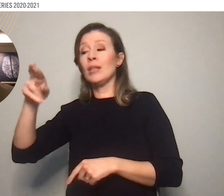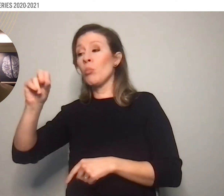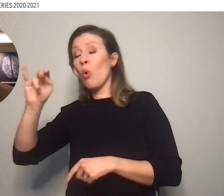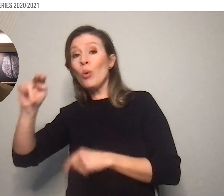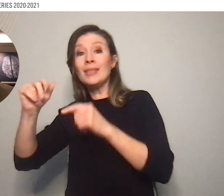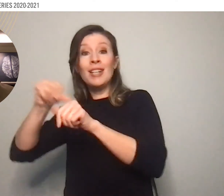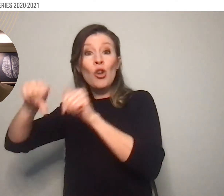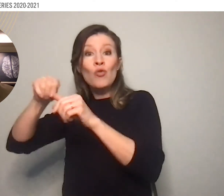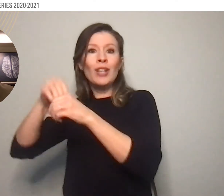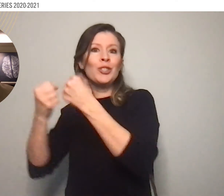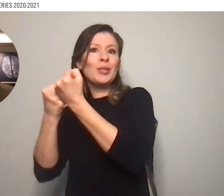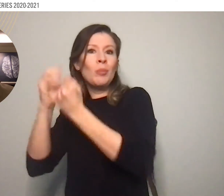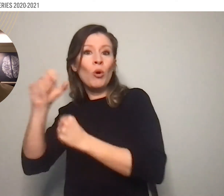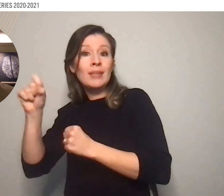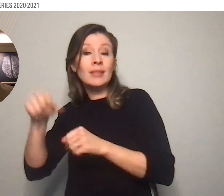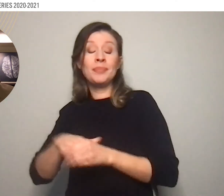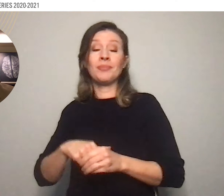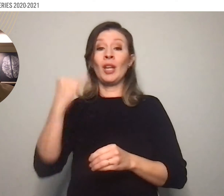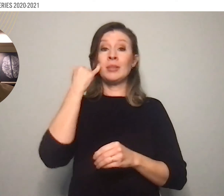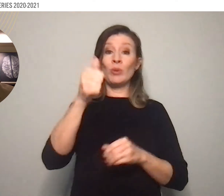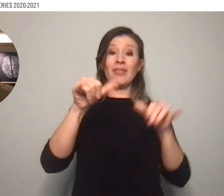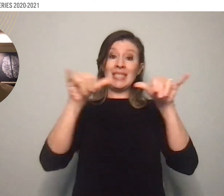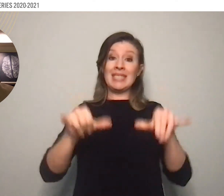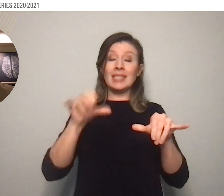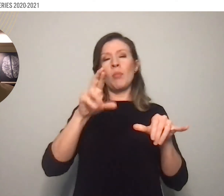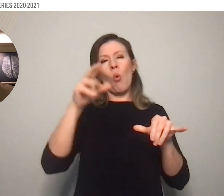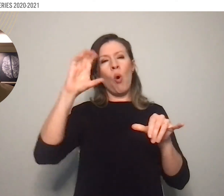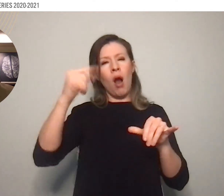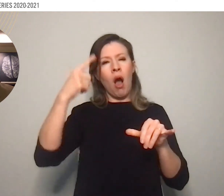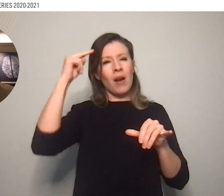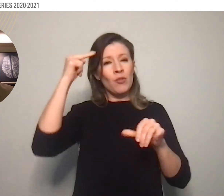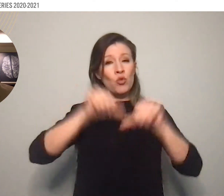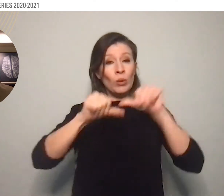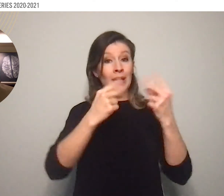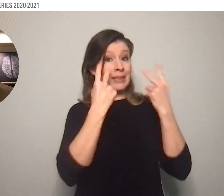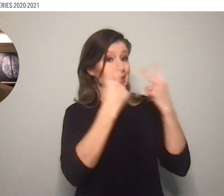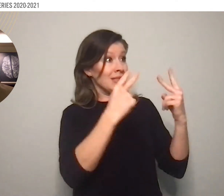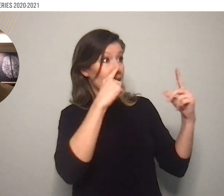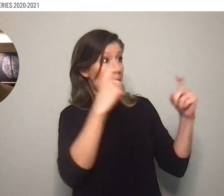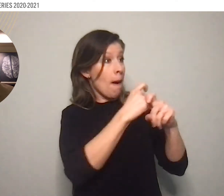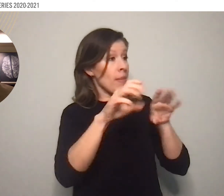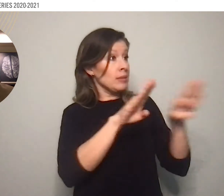If you're a systems or cognitive neuroscientist you'll try to explain behavior in terms of